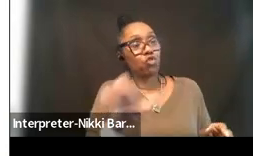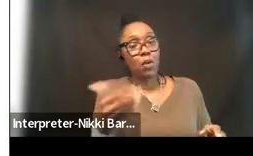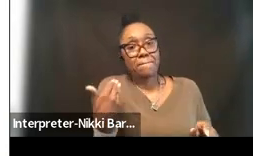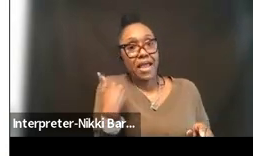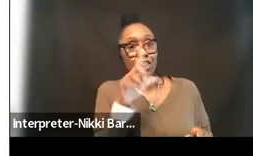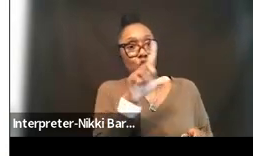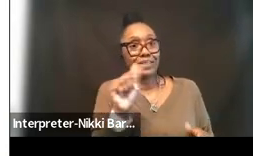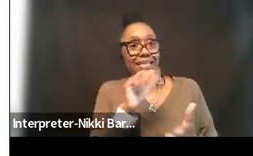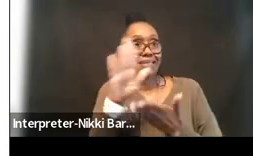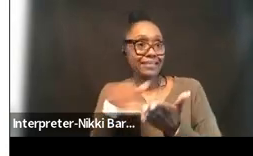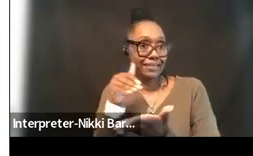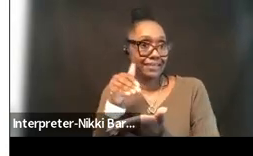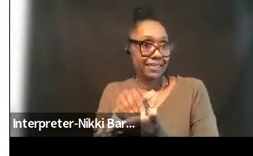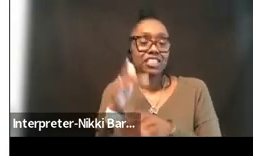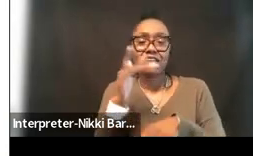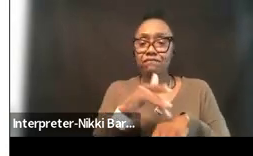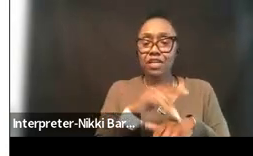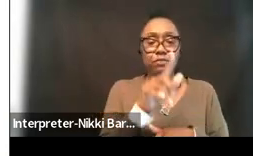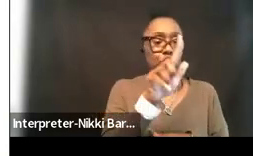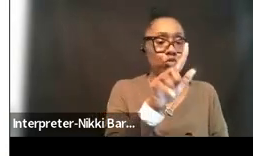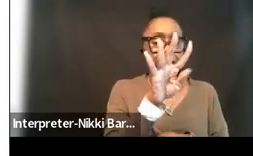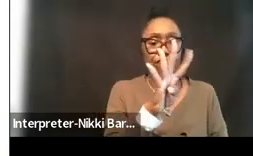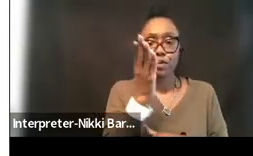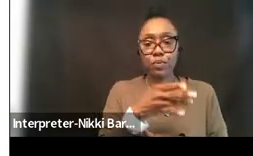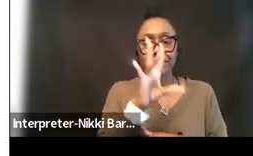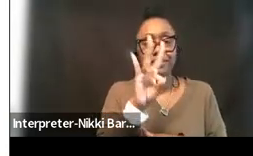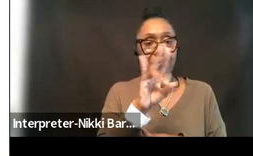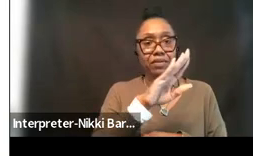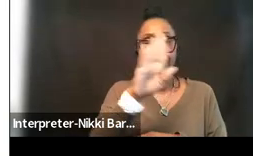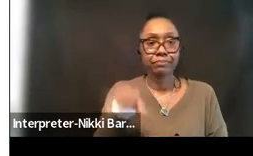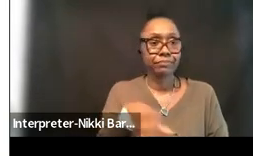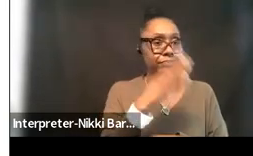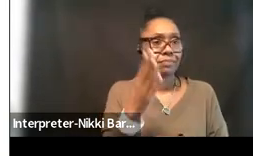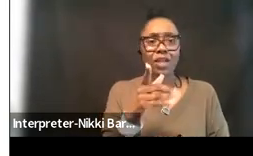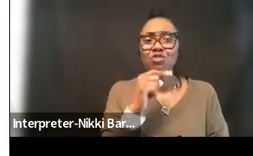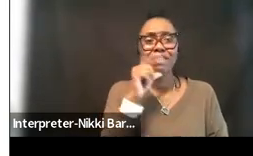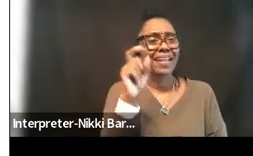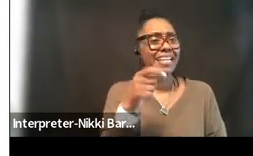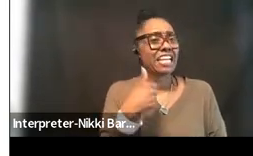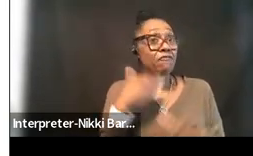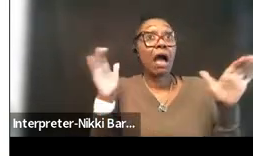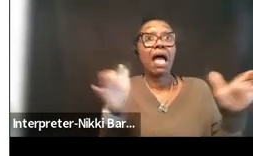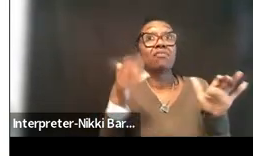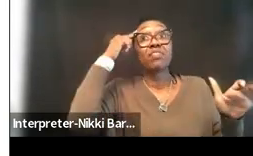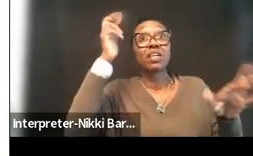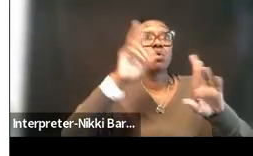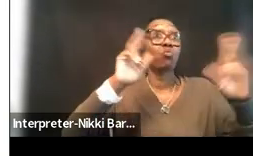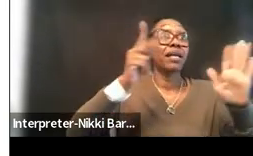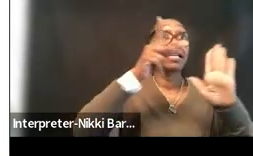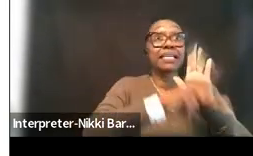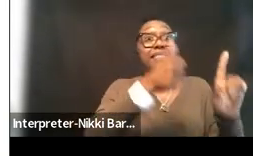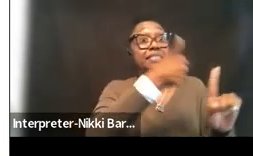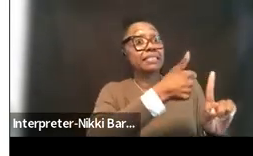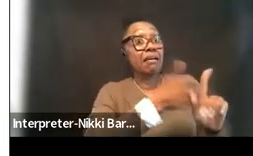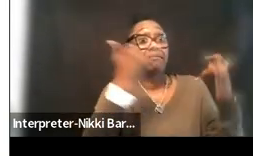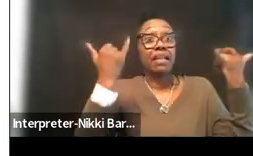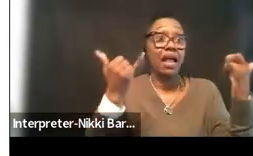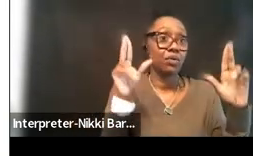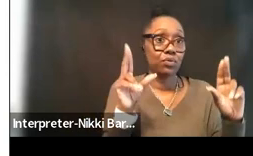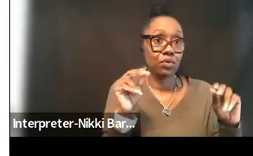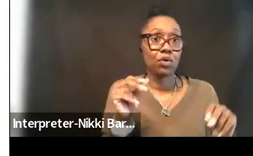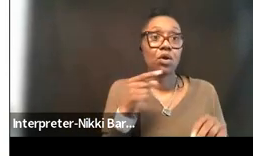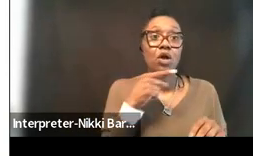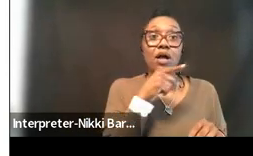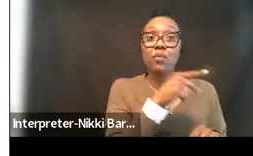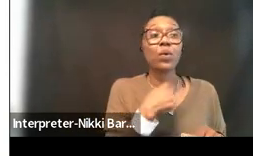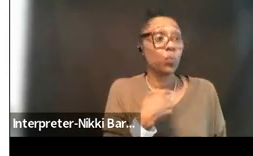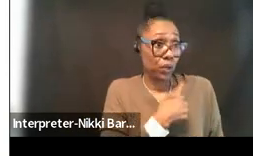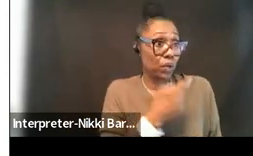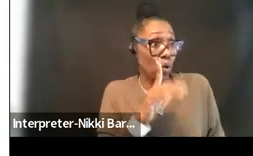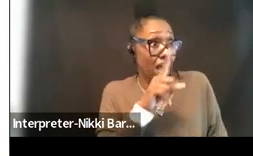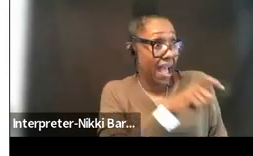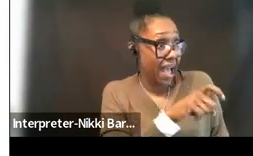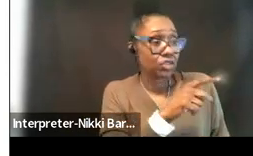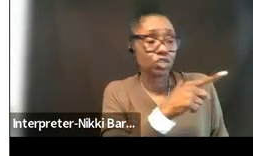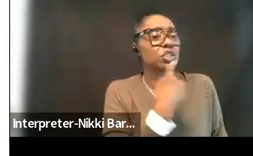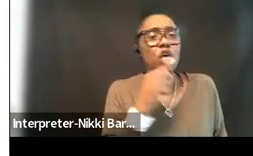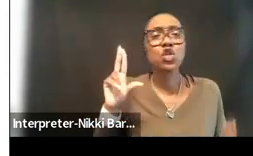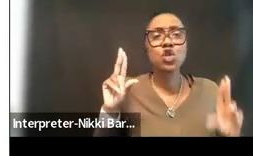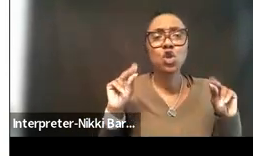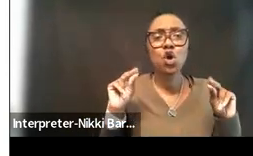That is available 24 HA day you do not have to be having active thoughts of suicide to utilize 9 8 8 We will always ask, but you can tell us no and we will move on and focus on what you called to talk about.